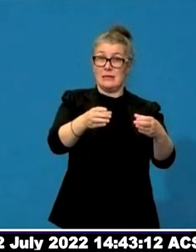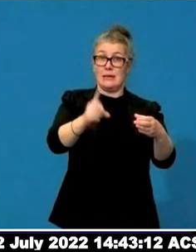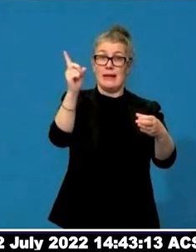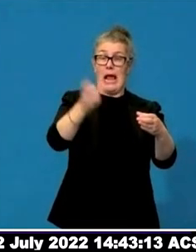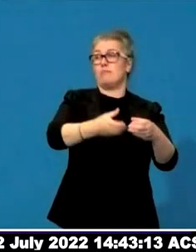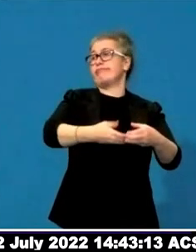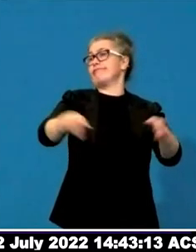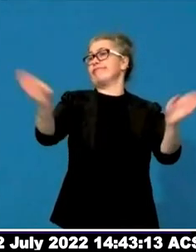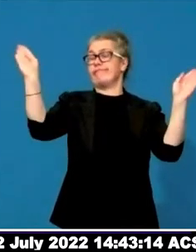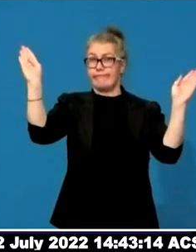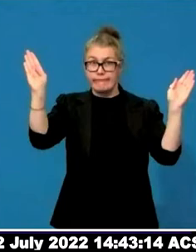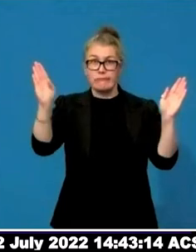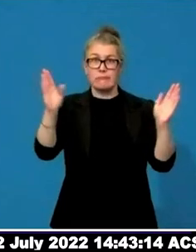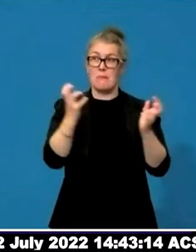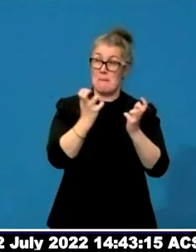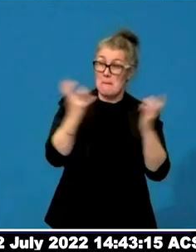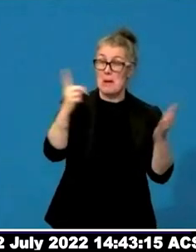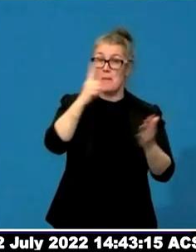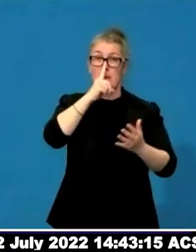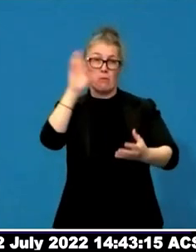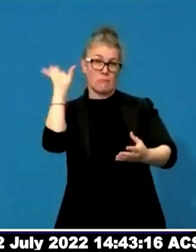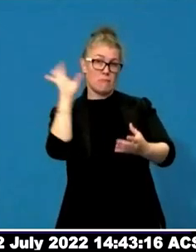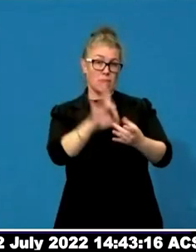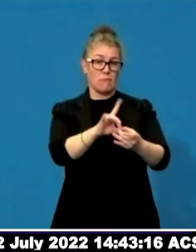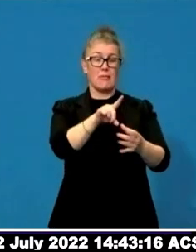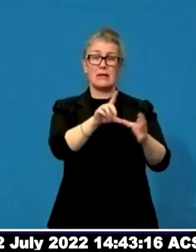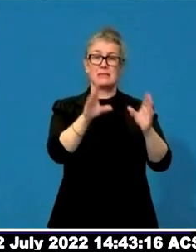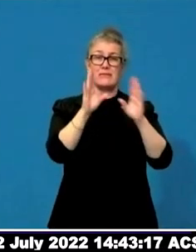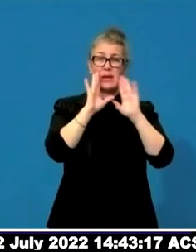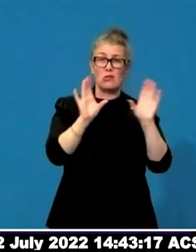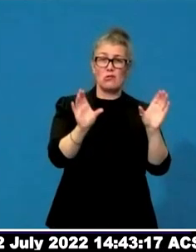and thousands of people in there. I don't even have that much in my social circle.